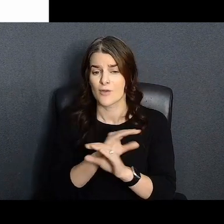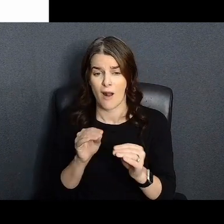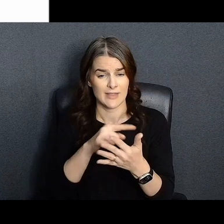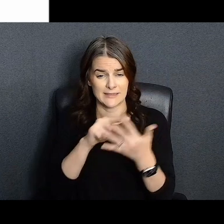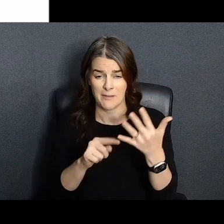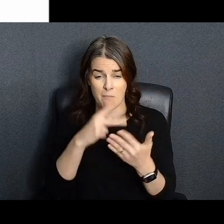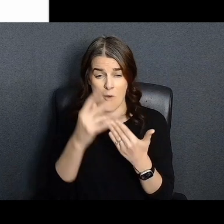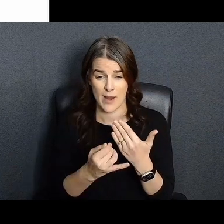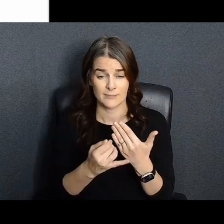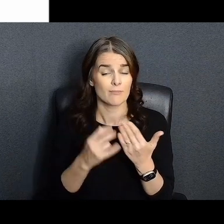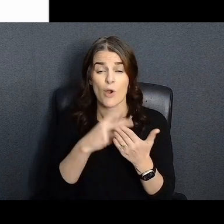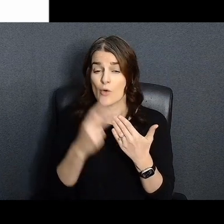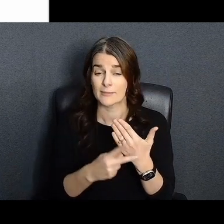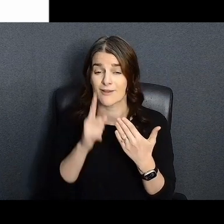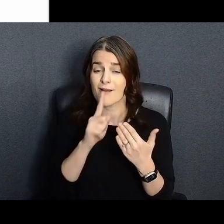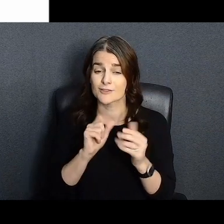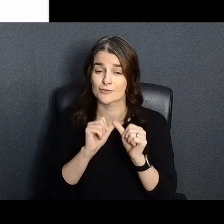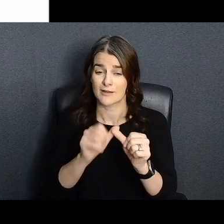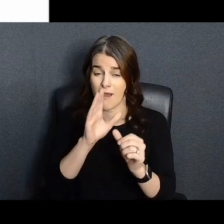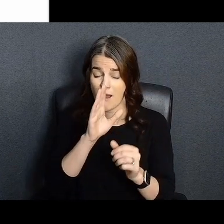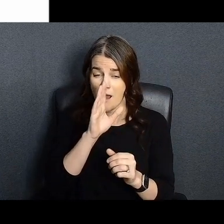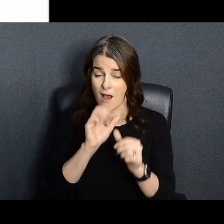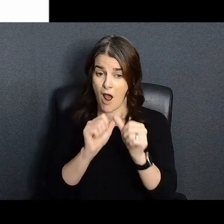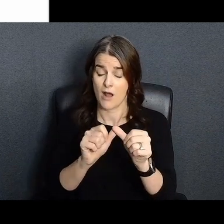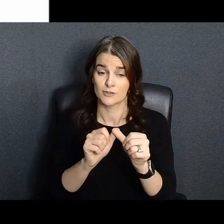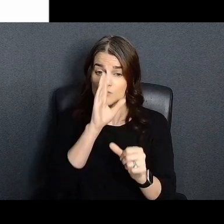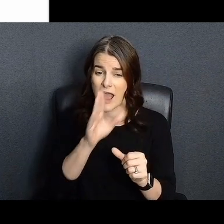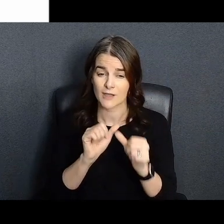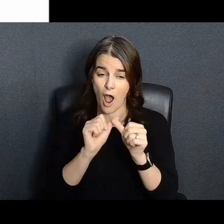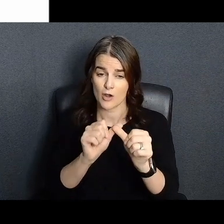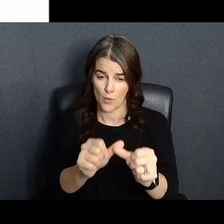therapy. But they can be a great way to get some information about AAC